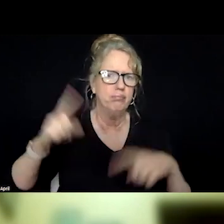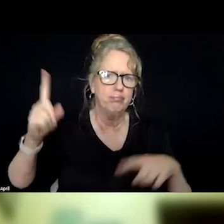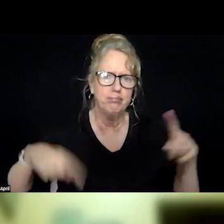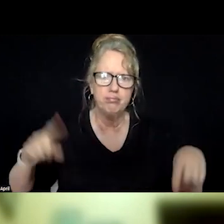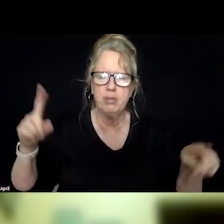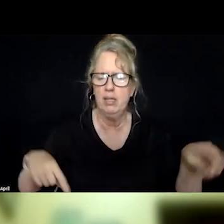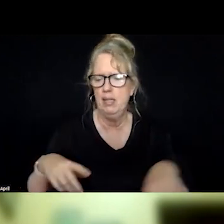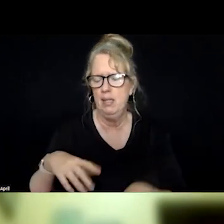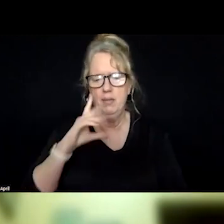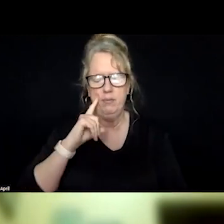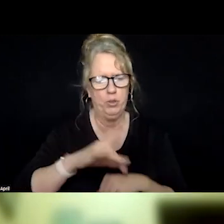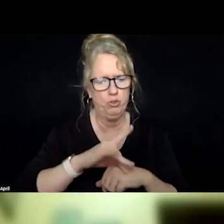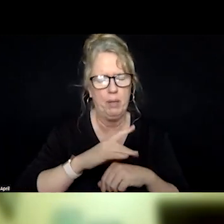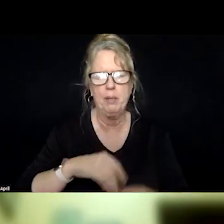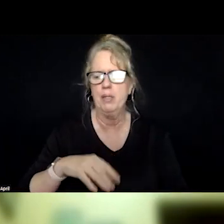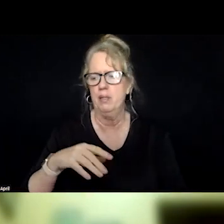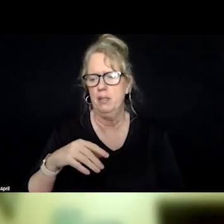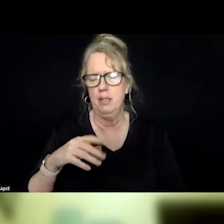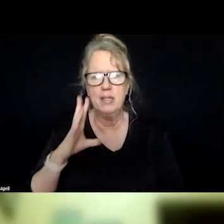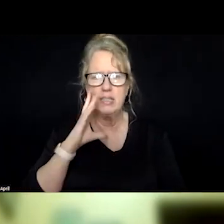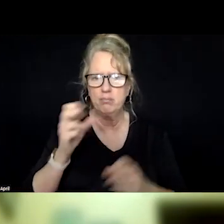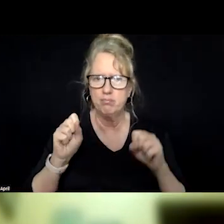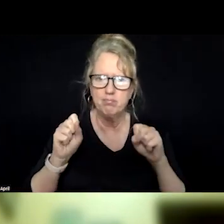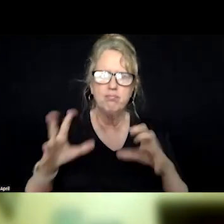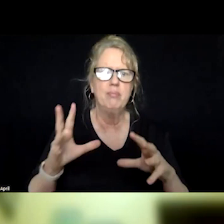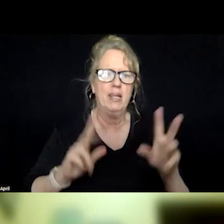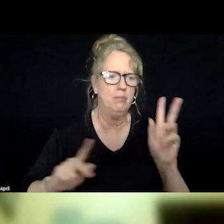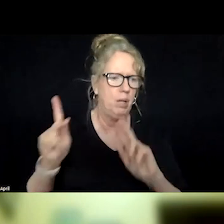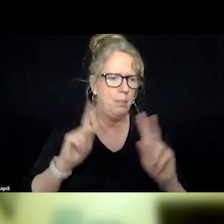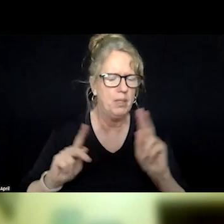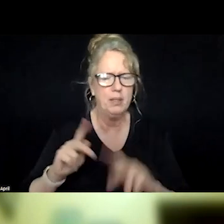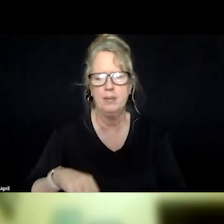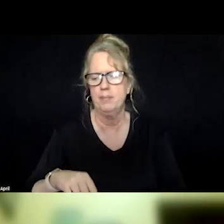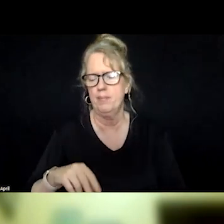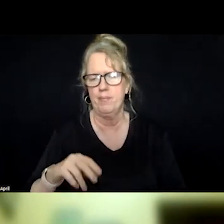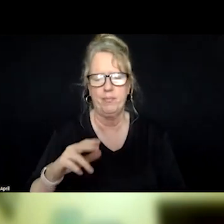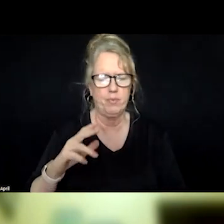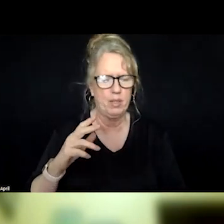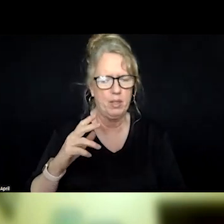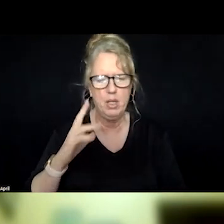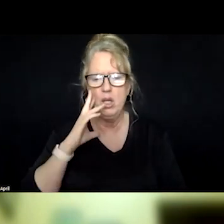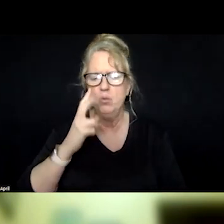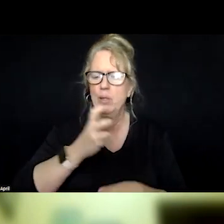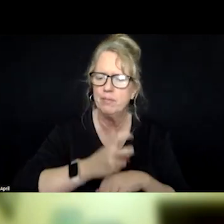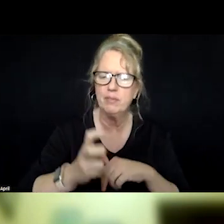ARE VASTLY POPULATED AND HARSH LANDSCAPES AND DIFFICULT TERRAINS.